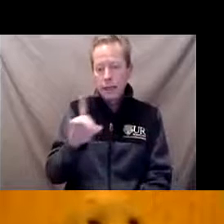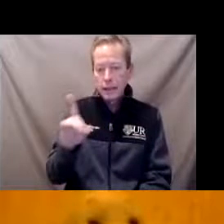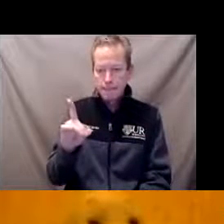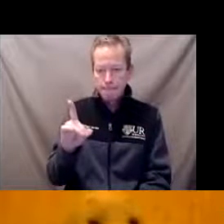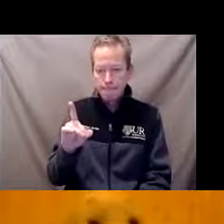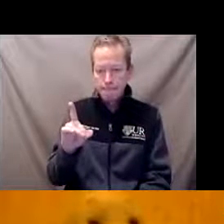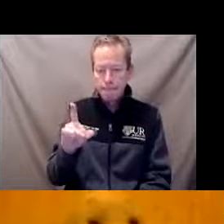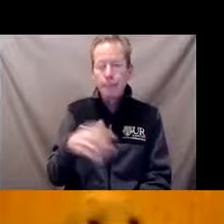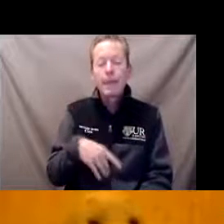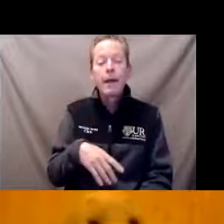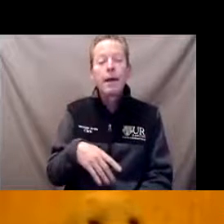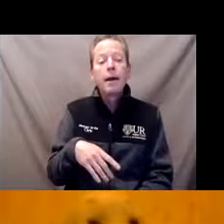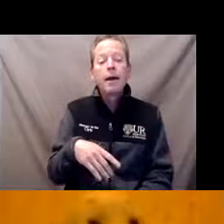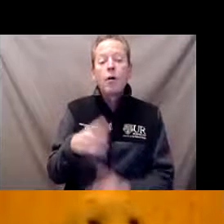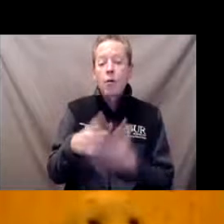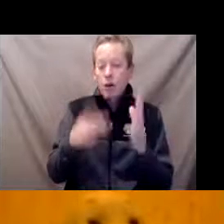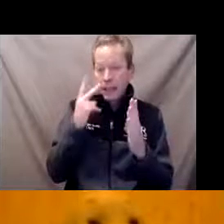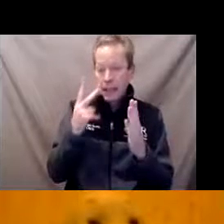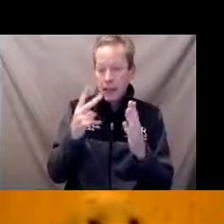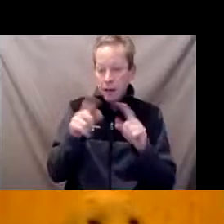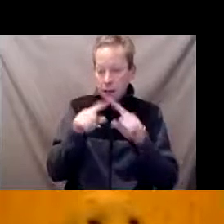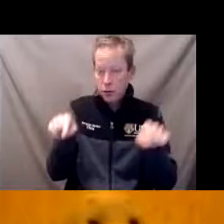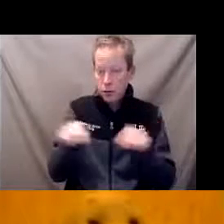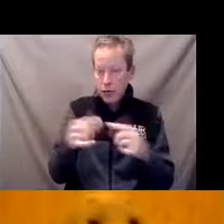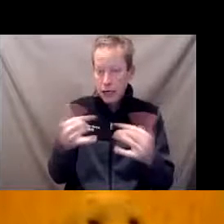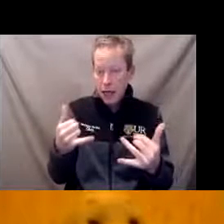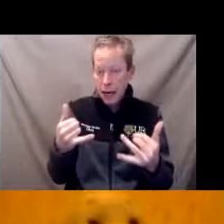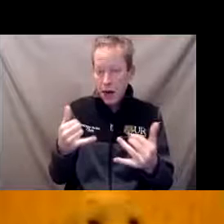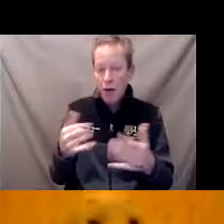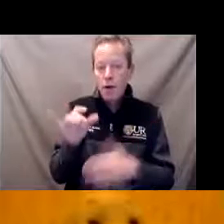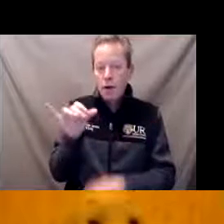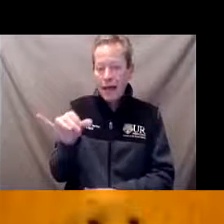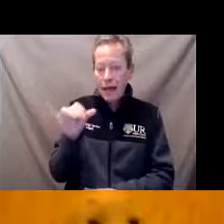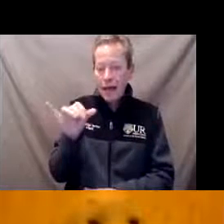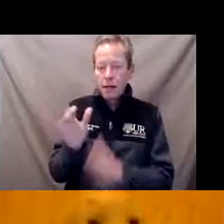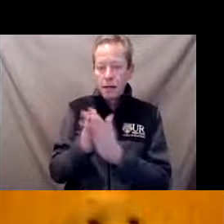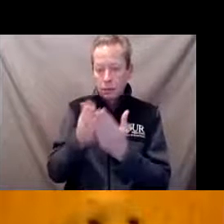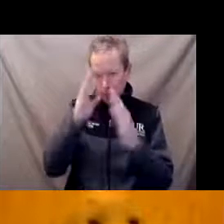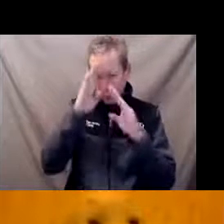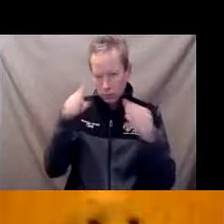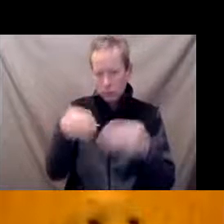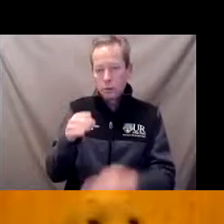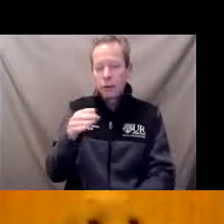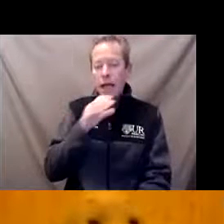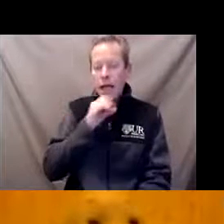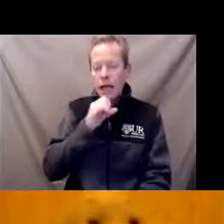and this one on this screen is the one that is dedicated to aging with our population.